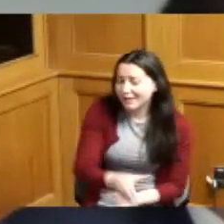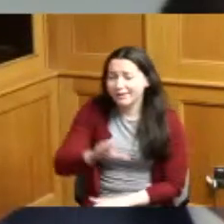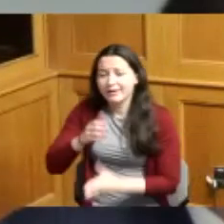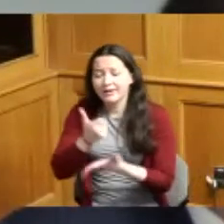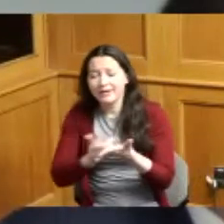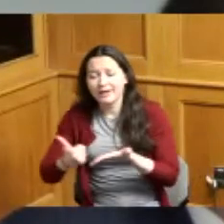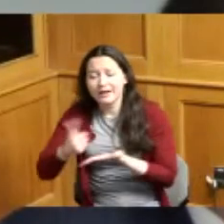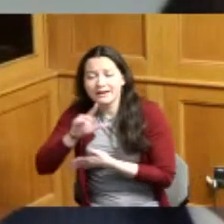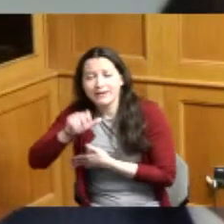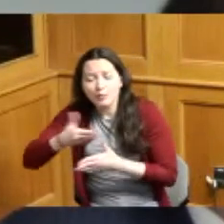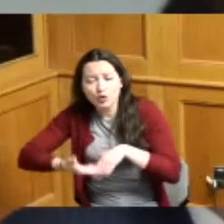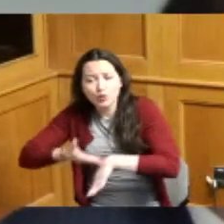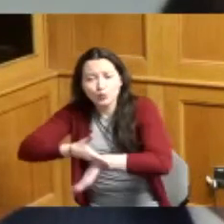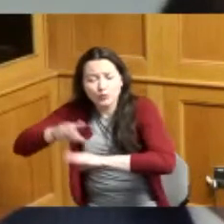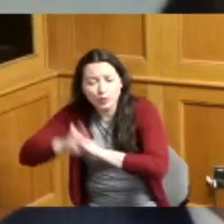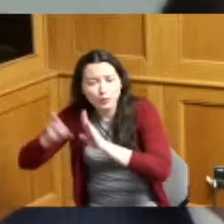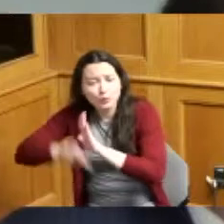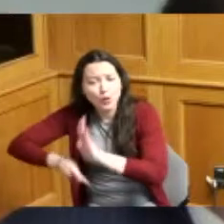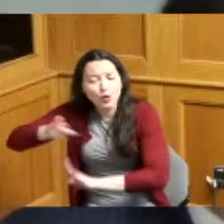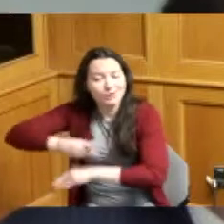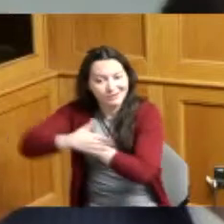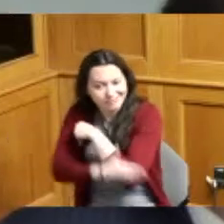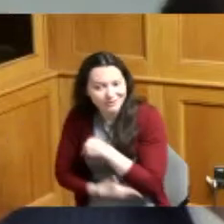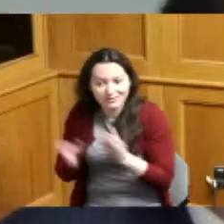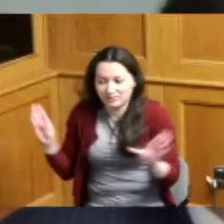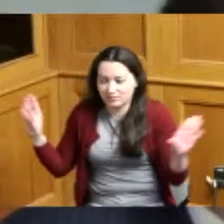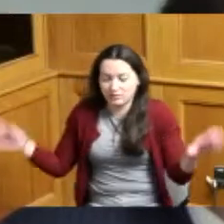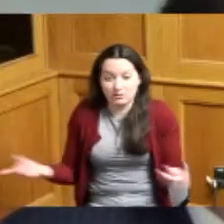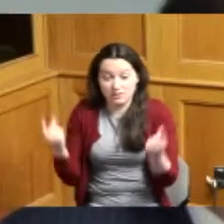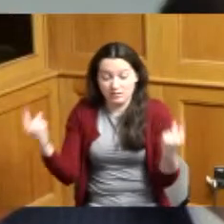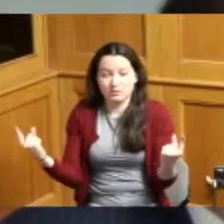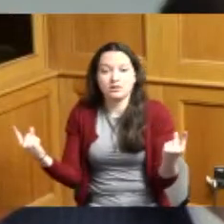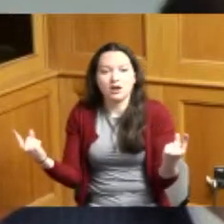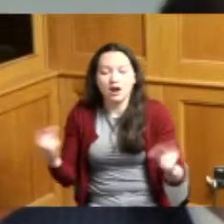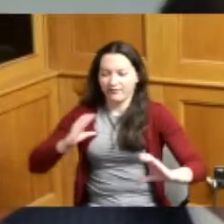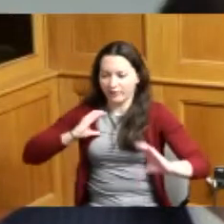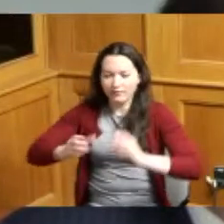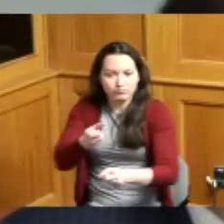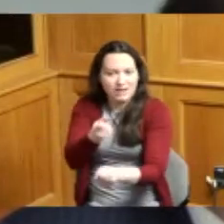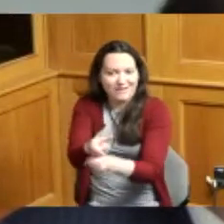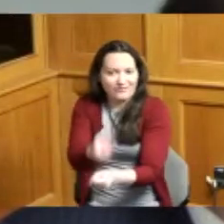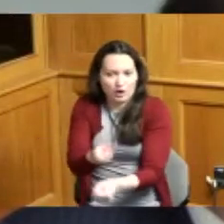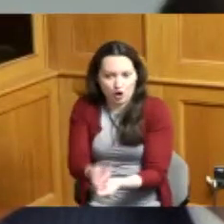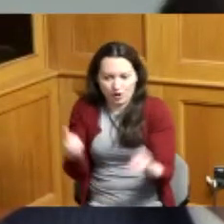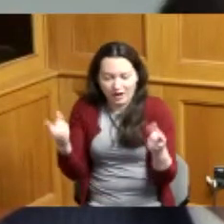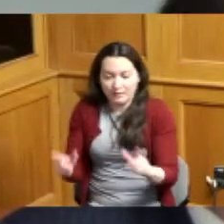uh of of the county we do that we have those conversations on an annual basis with the team